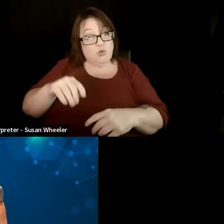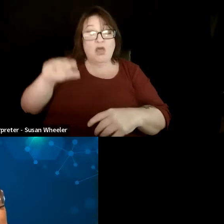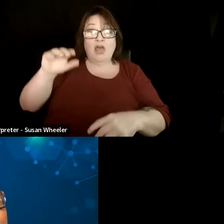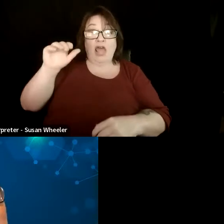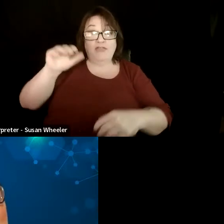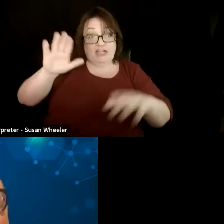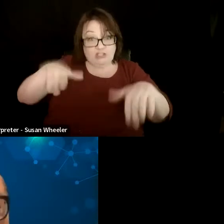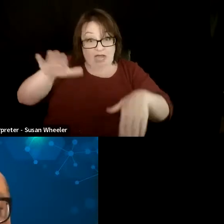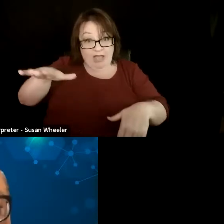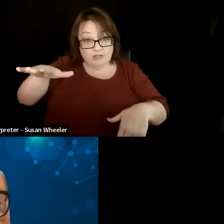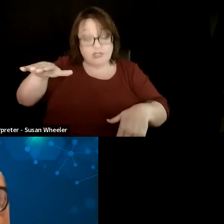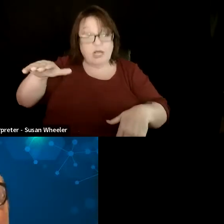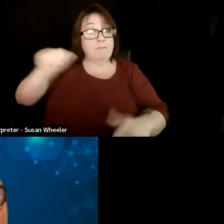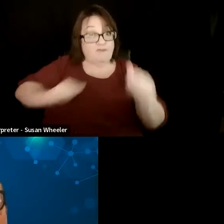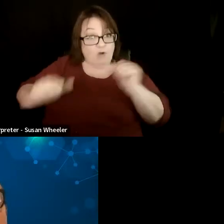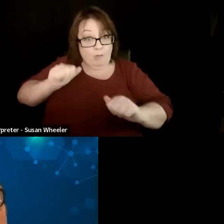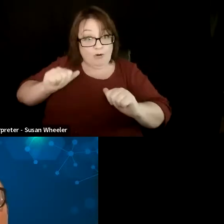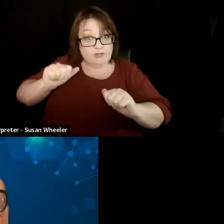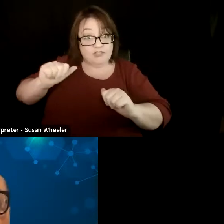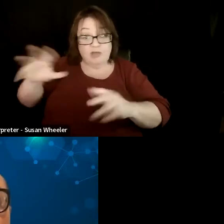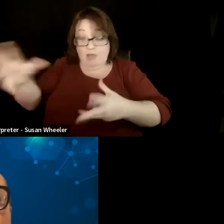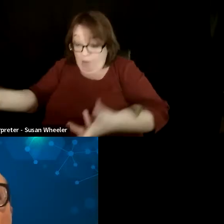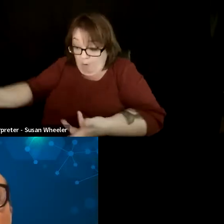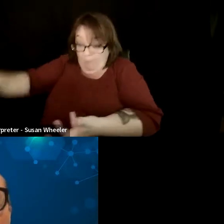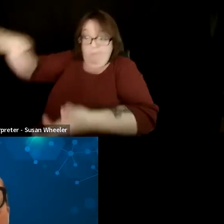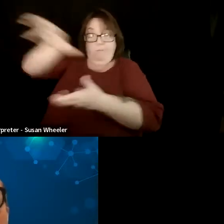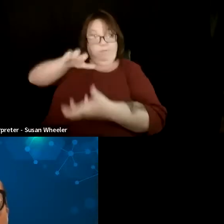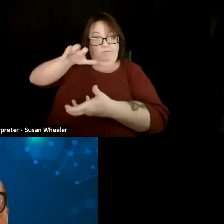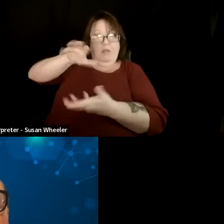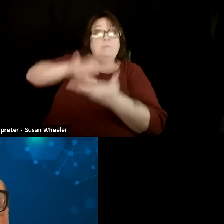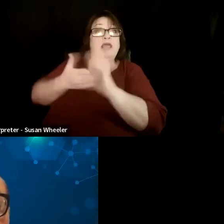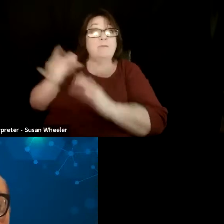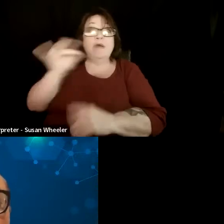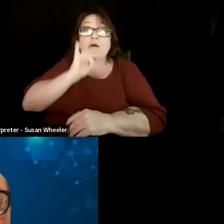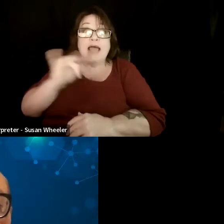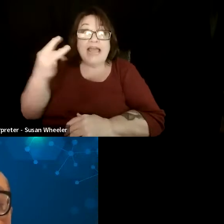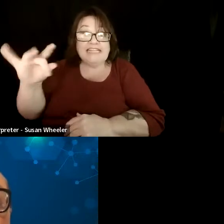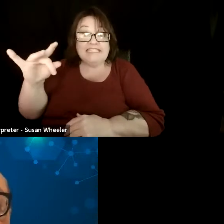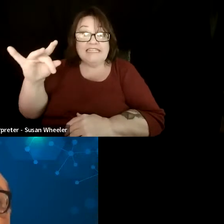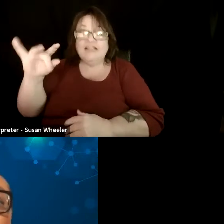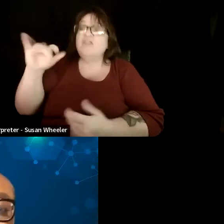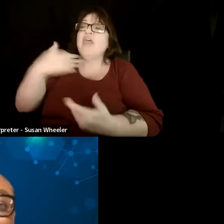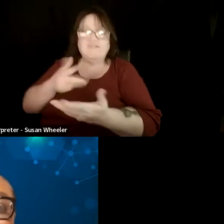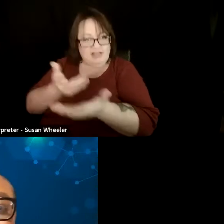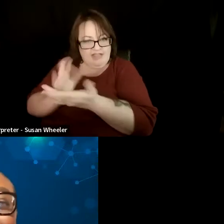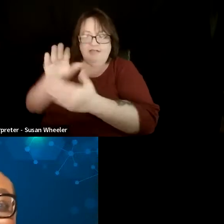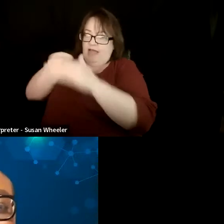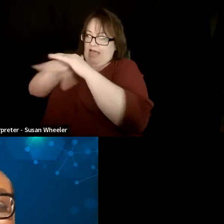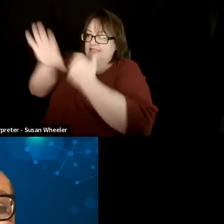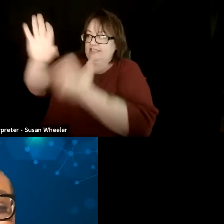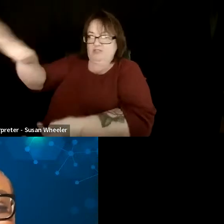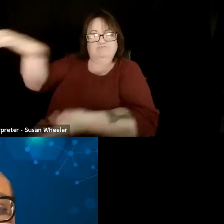That is correct. Okay, correct. - Once they become legally an adult, they will have access to those funds. Okay, great.